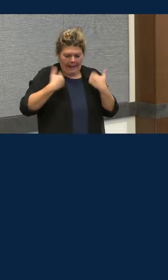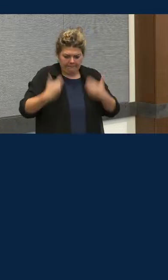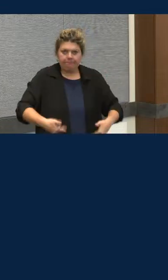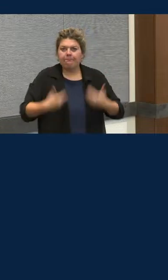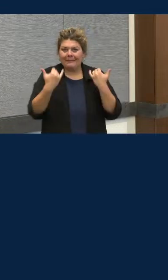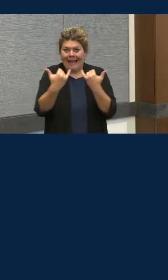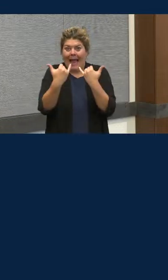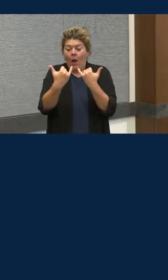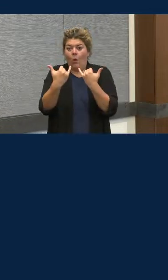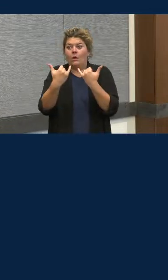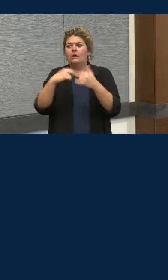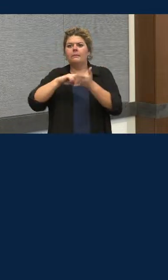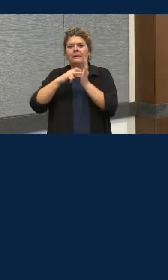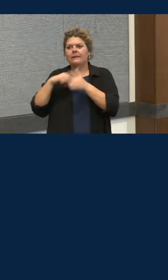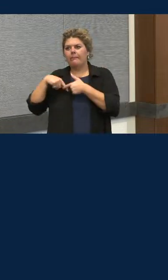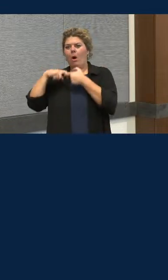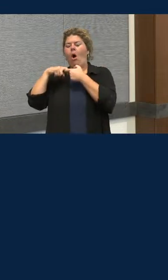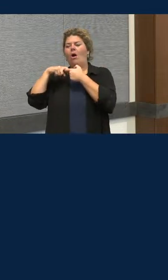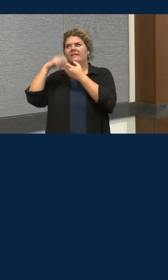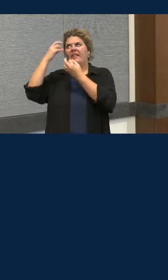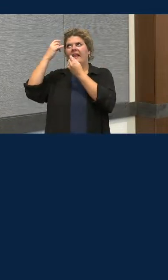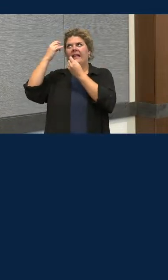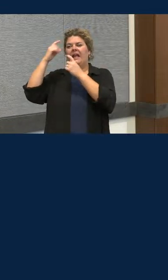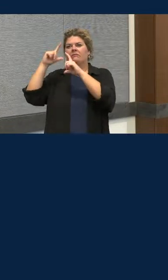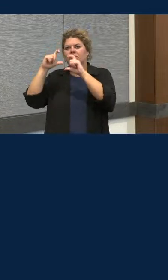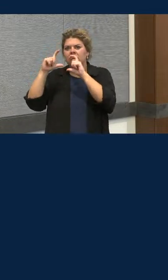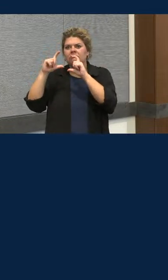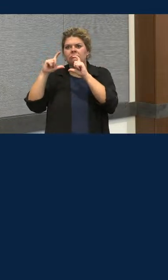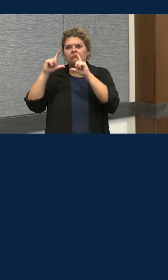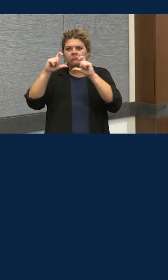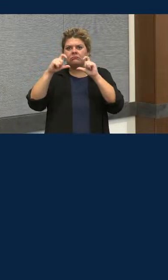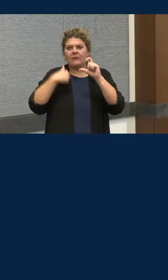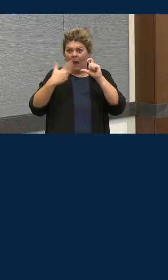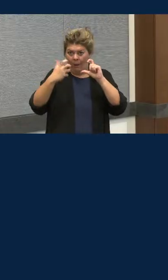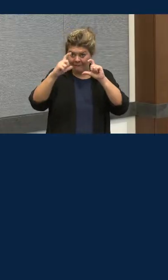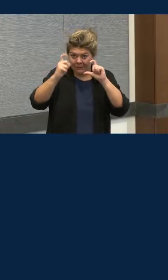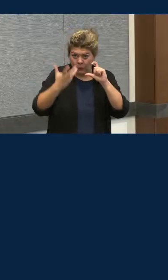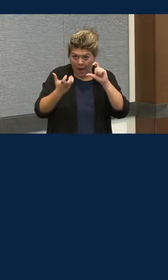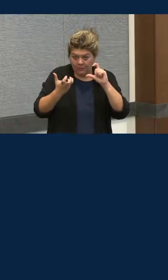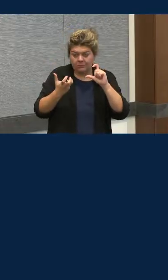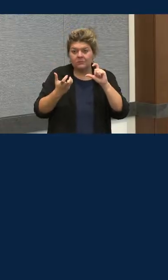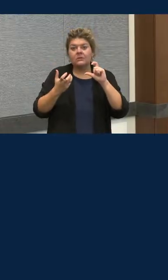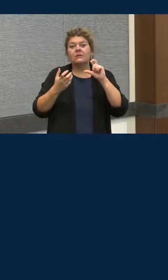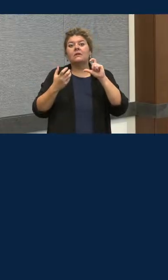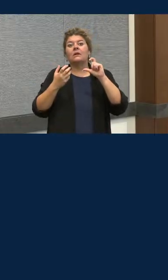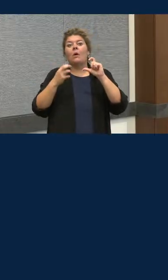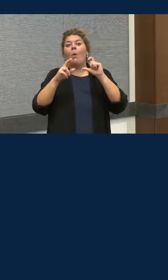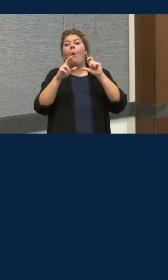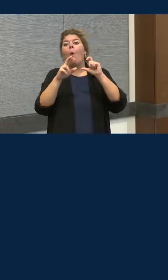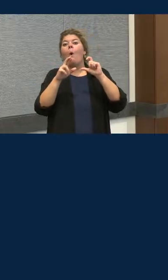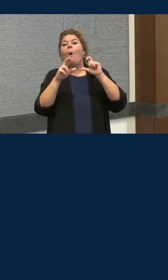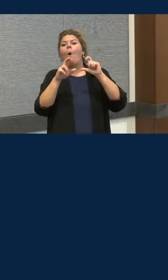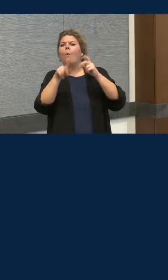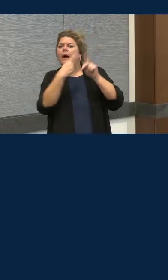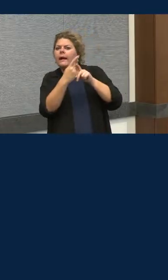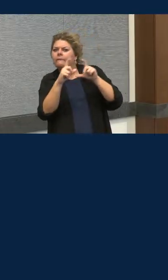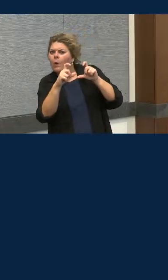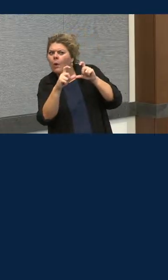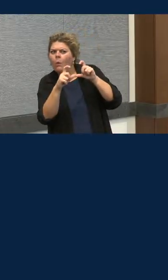involves pausing and thinking about do you want to take that